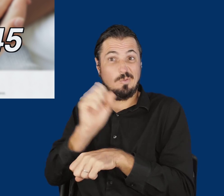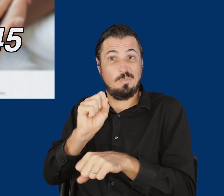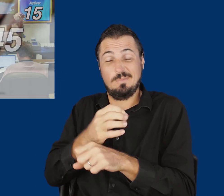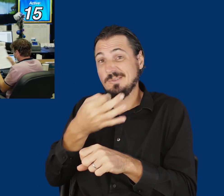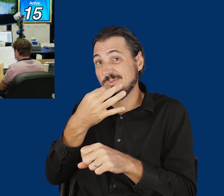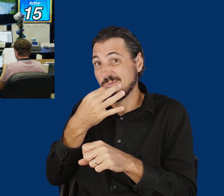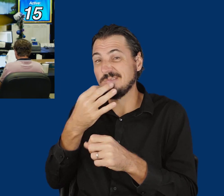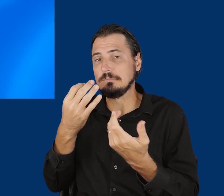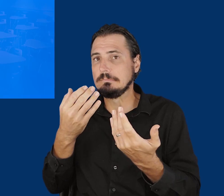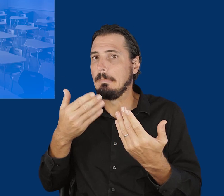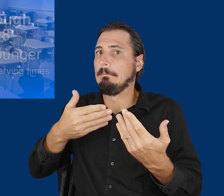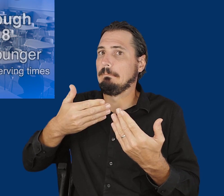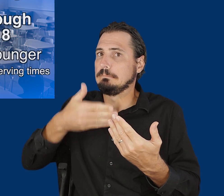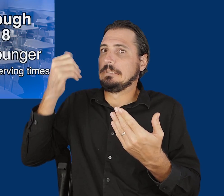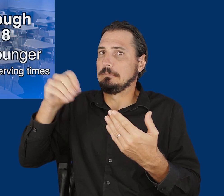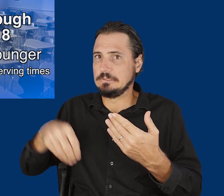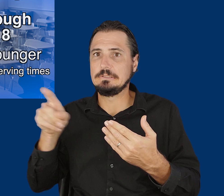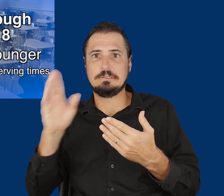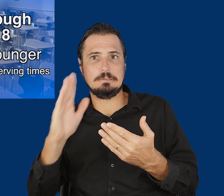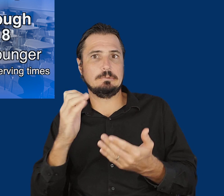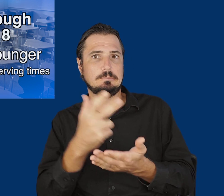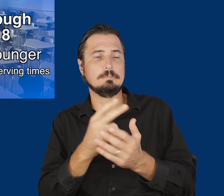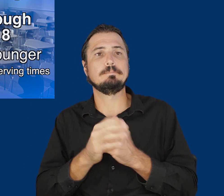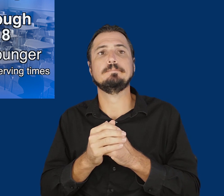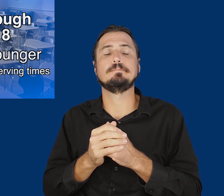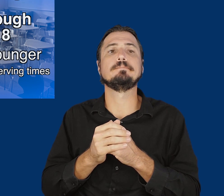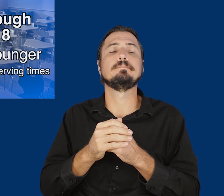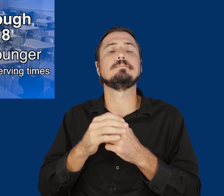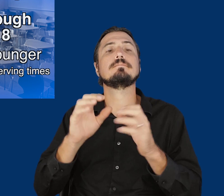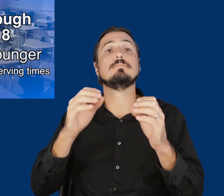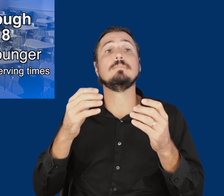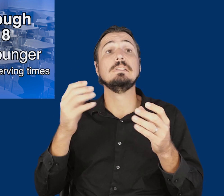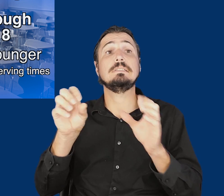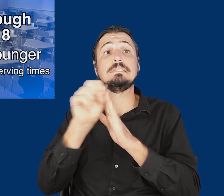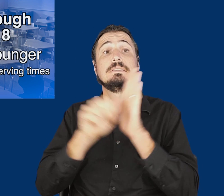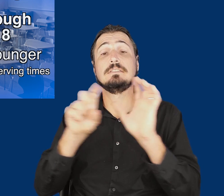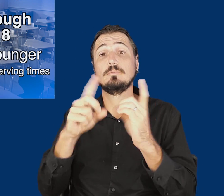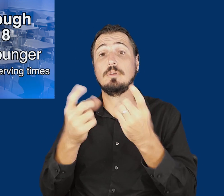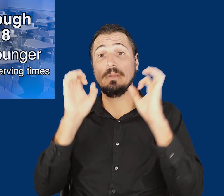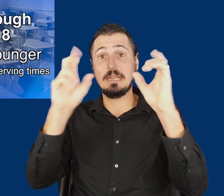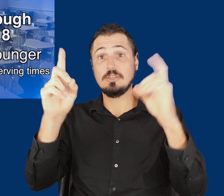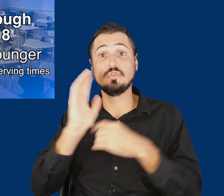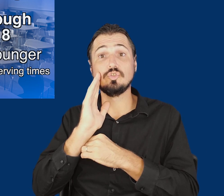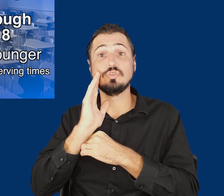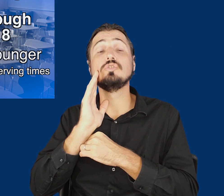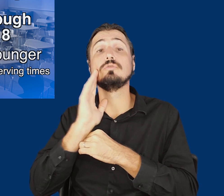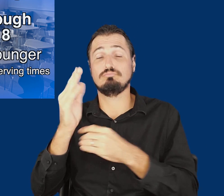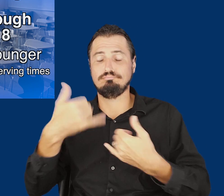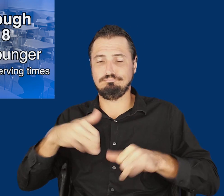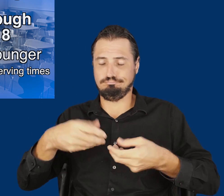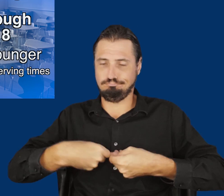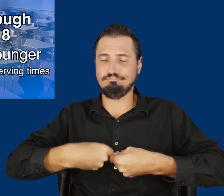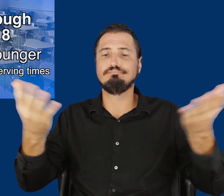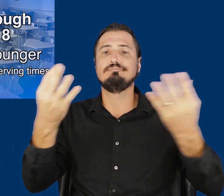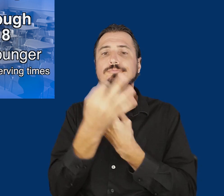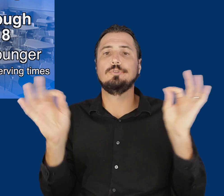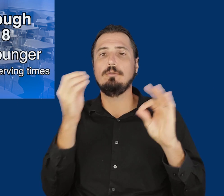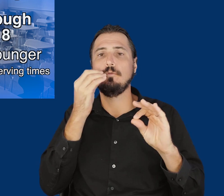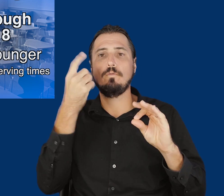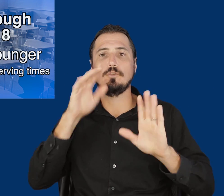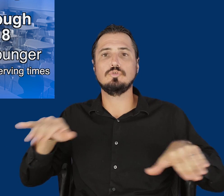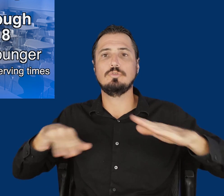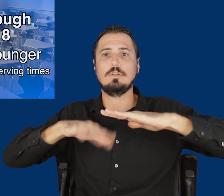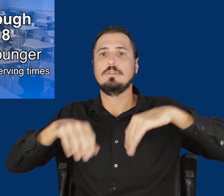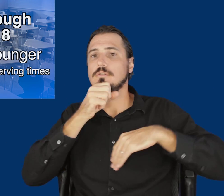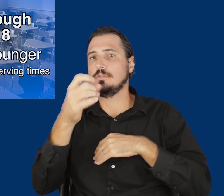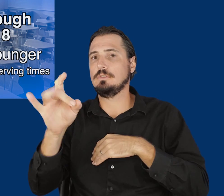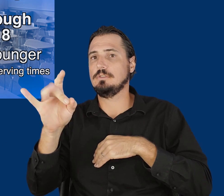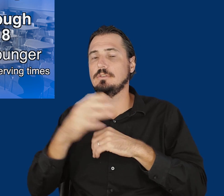The State Department of Education continues its Grab-and-Go school meals program. The program provides free meals to children ages 18 and younger. One lunch per child is provided.